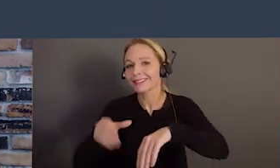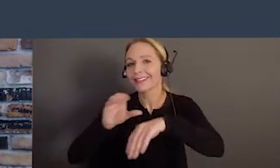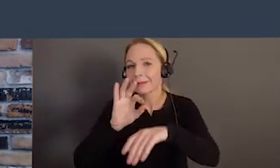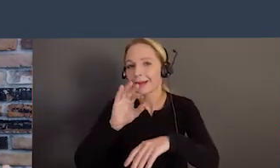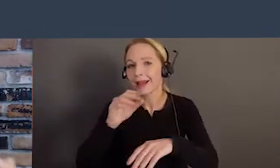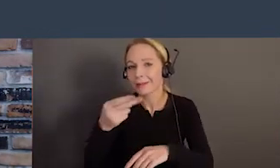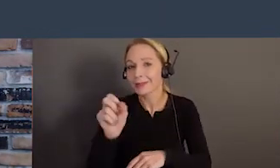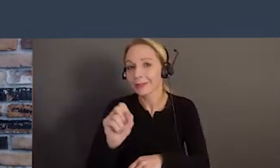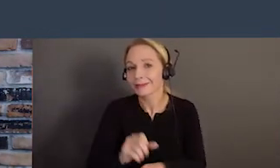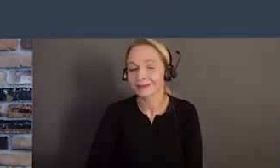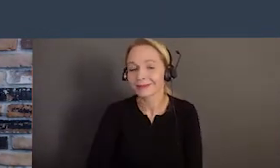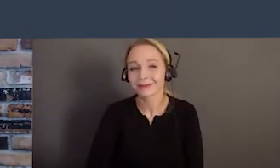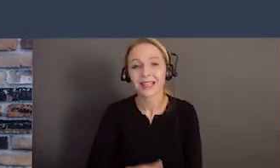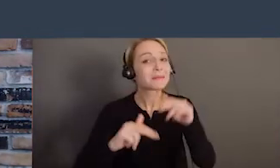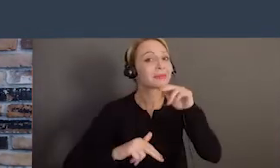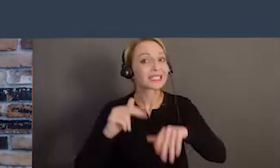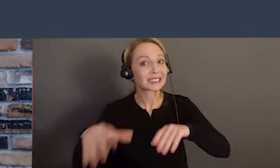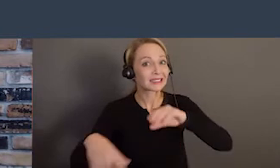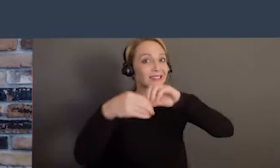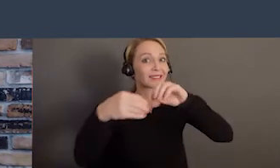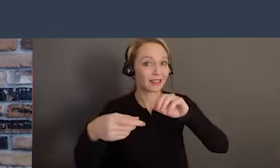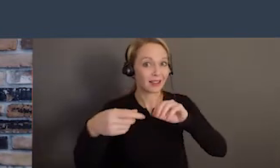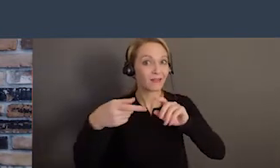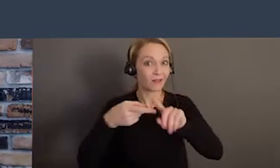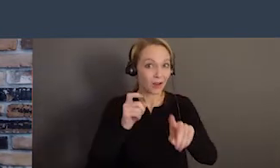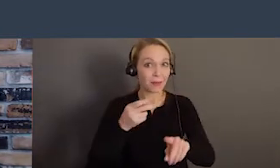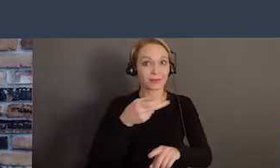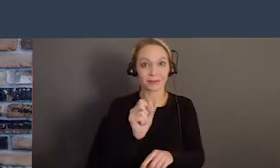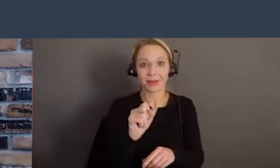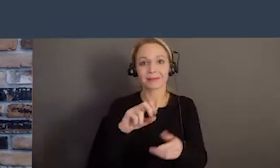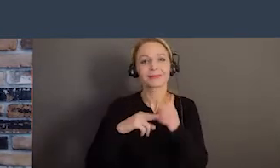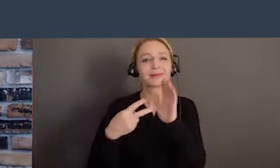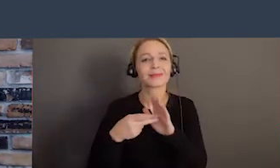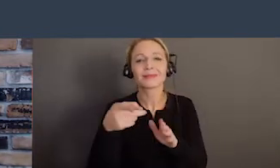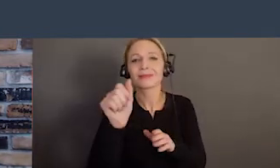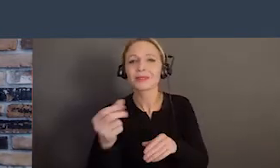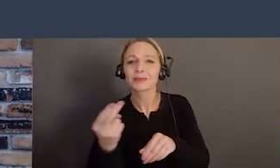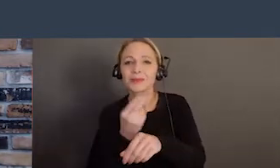AND BUILDING ON HubSpot MEANS HARNESSING THE